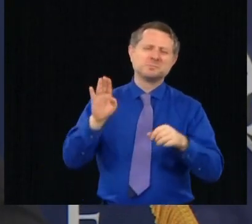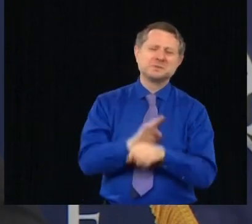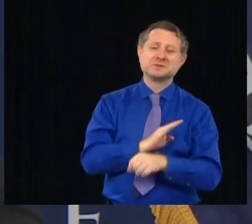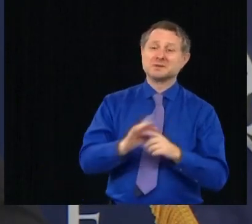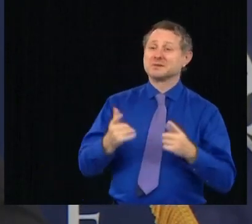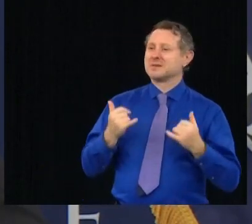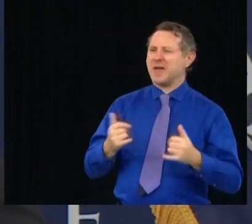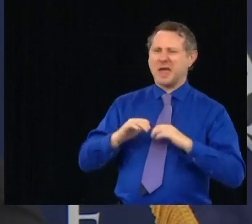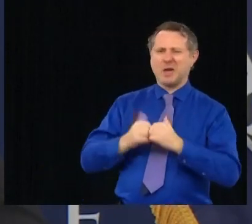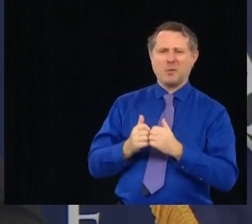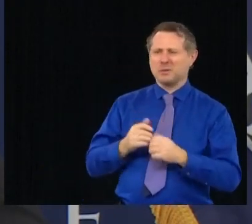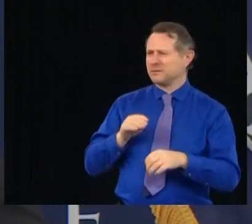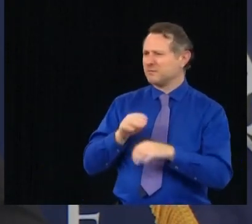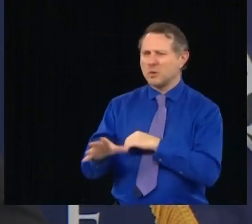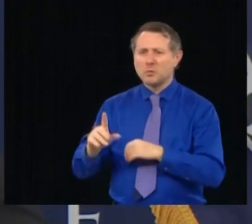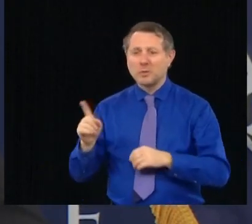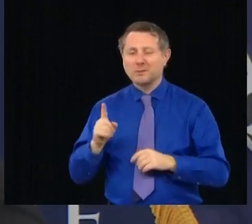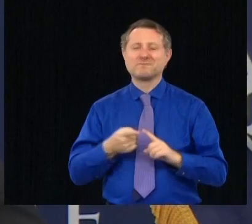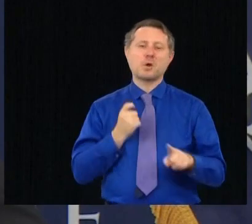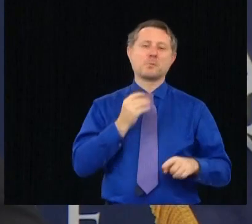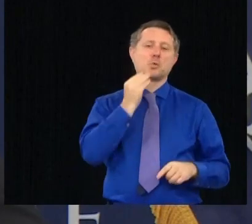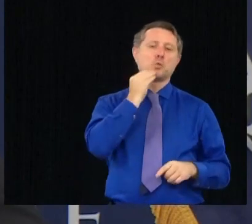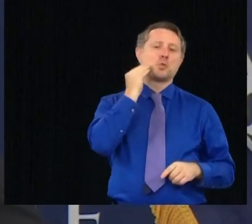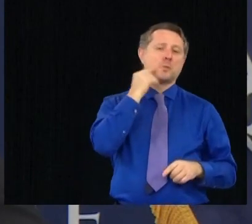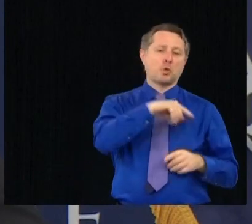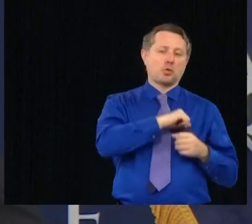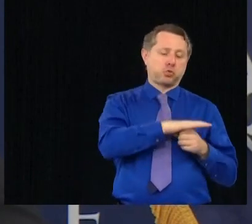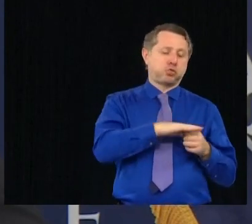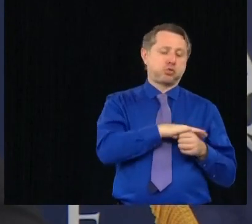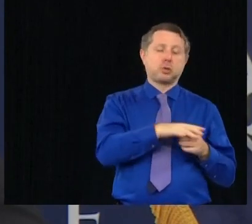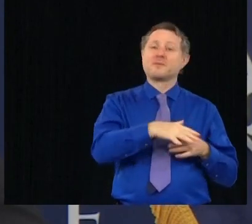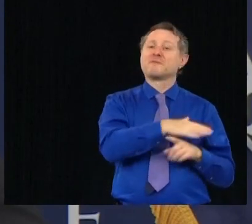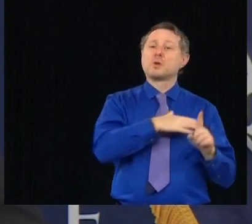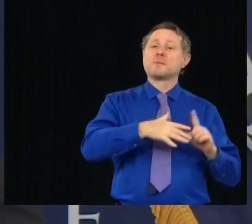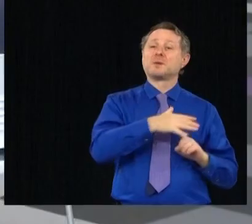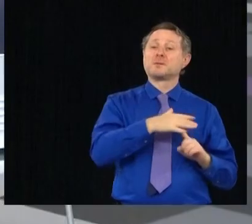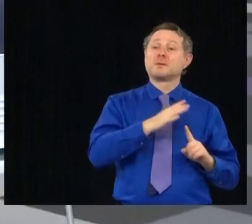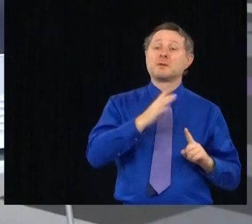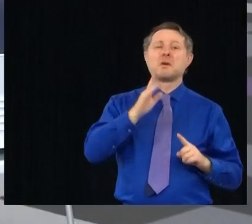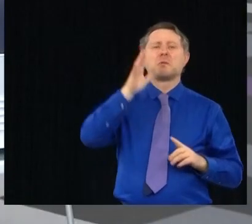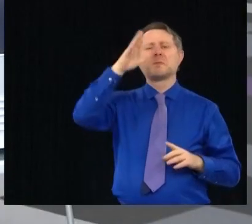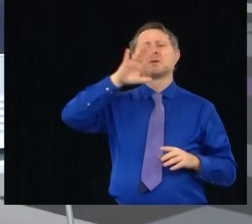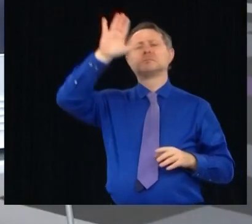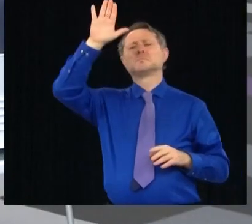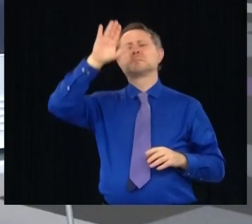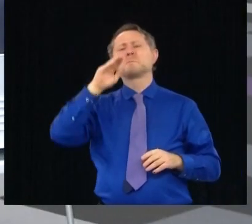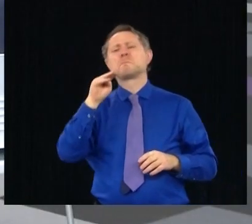DOWN SCHOOLS, ET CETERA. SO WHERE IS IT NOW COMMUNICATING